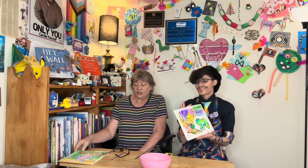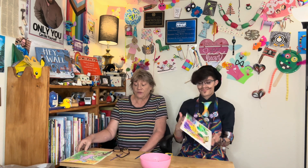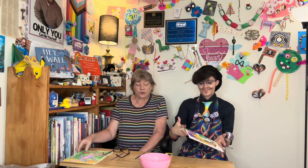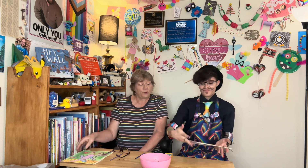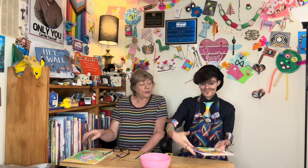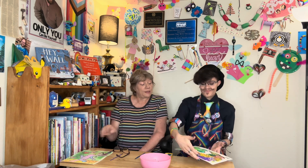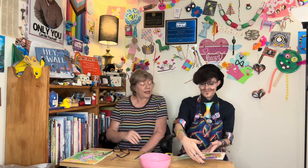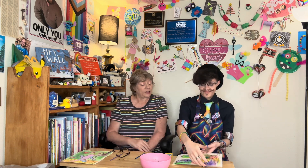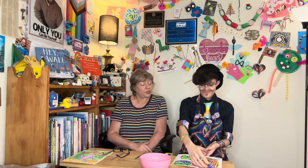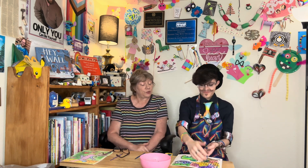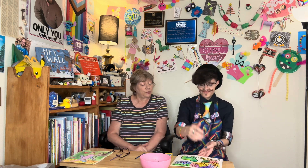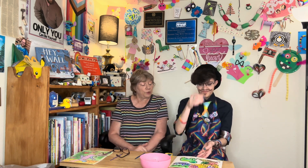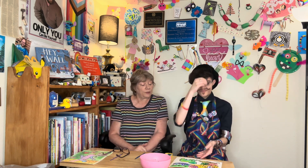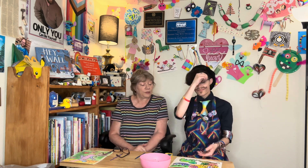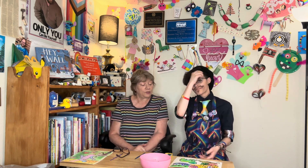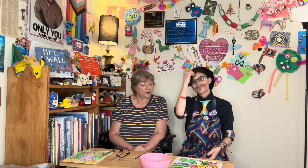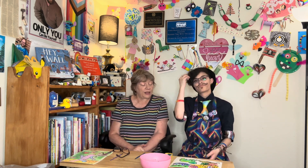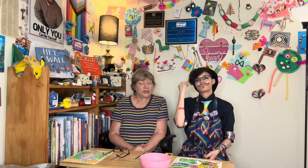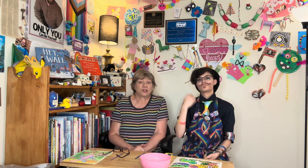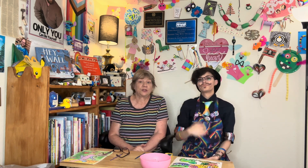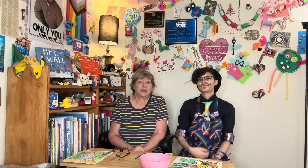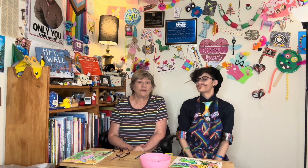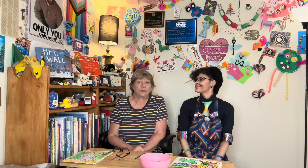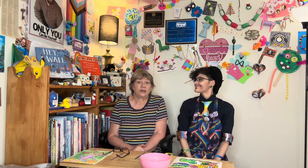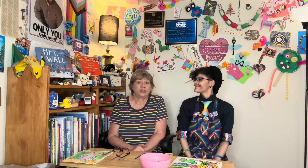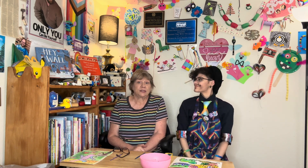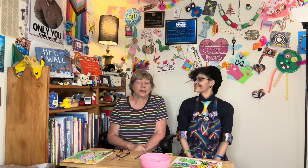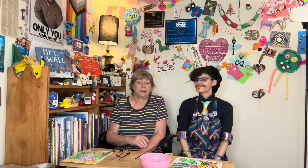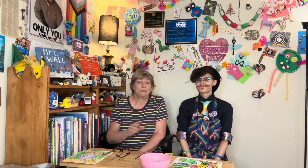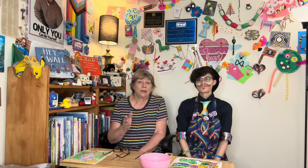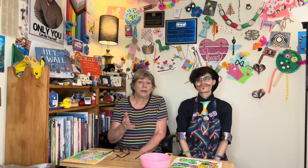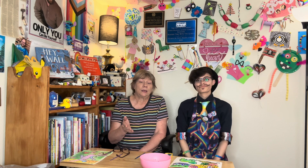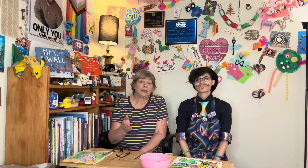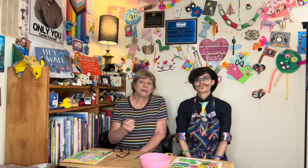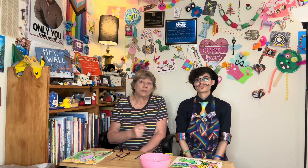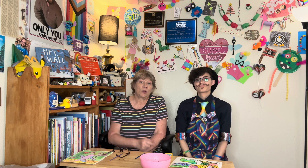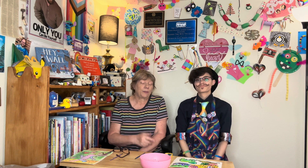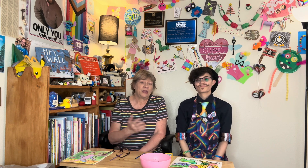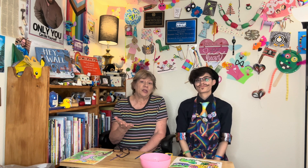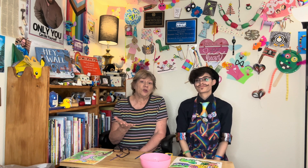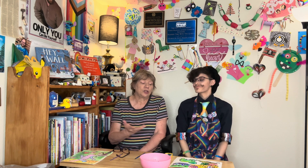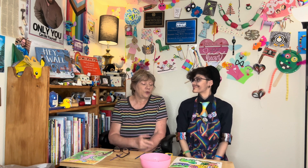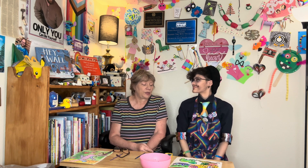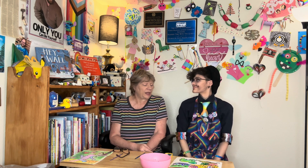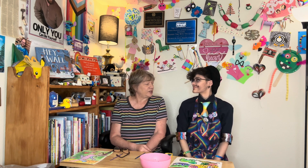So if you would like to try this yourself, you want to just get some... I mean, you could do it... can't